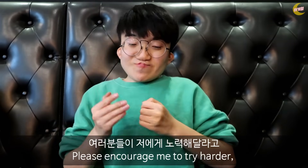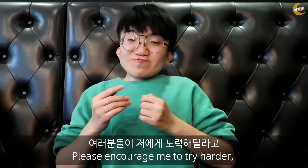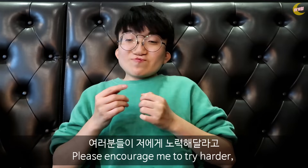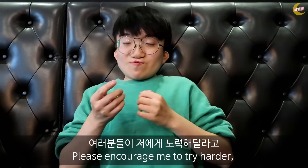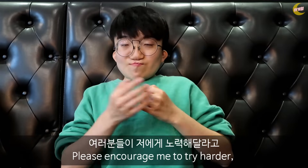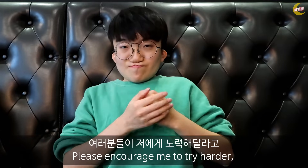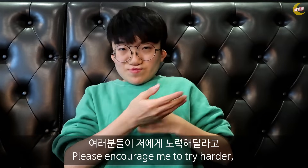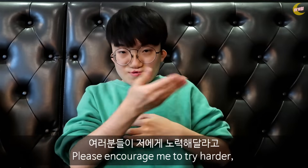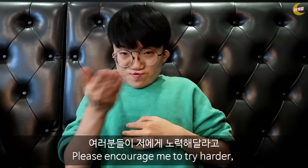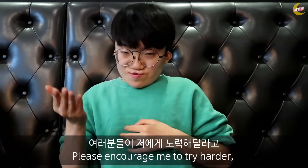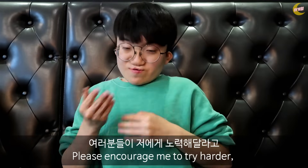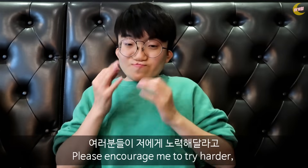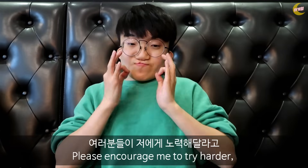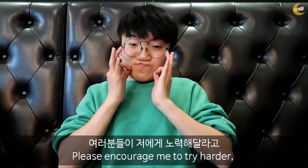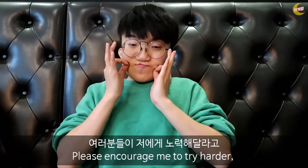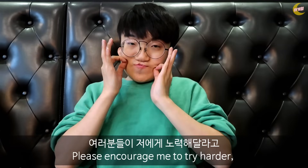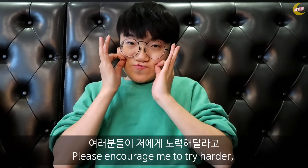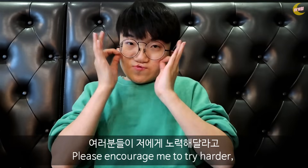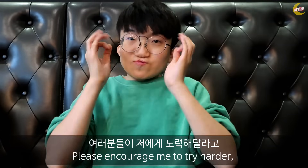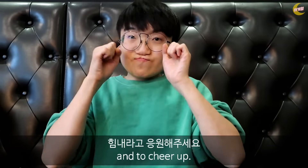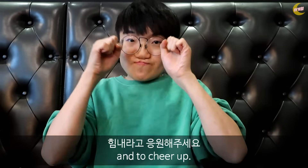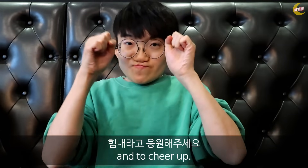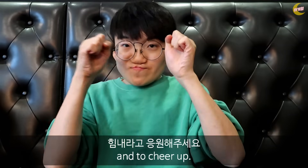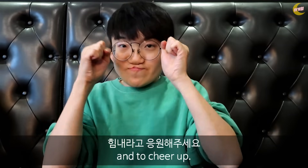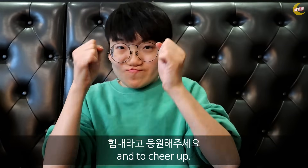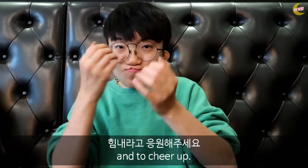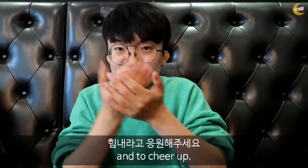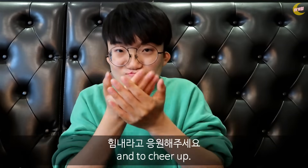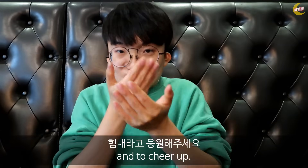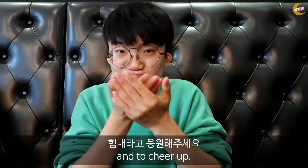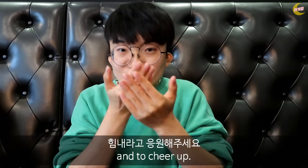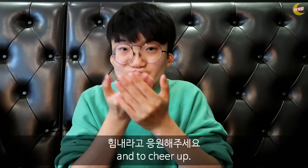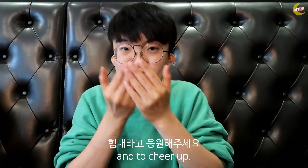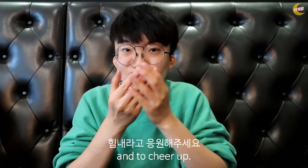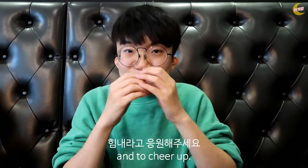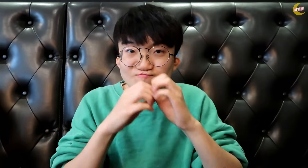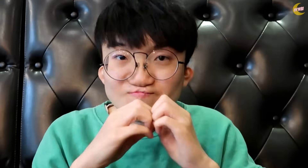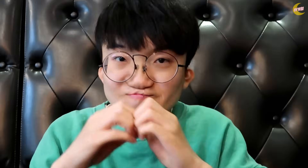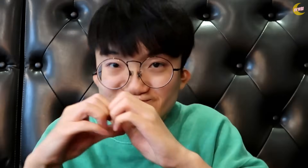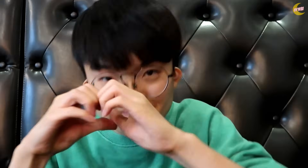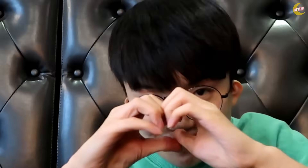Please encourage me to try harder, and to cheer up. Heart heart!